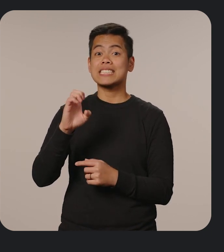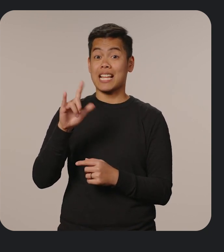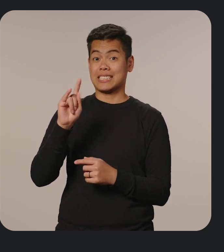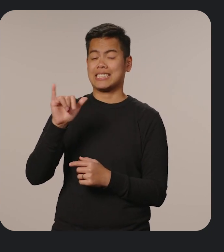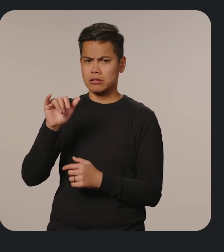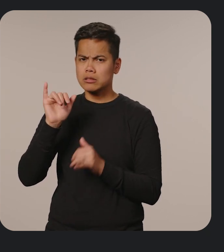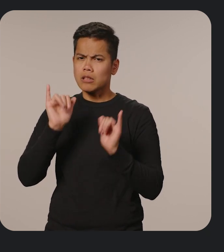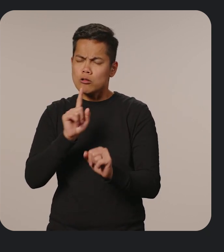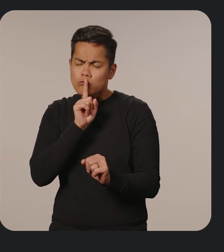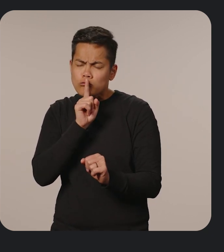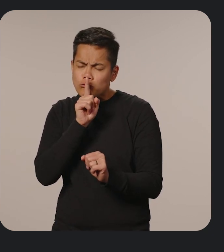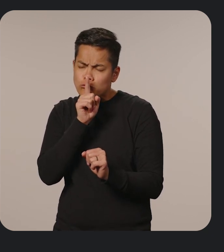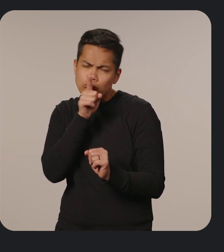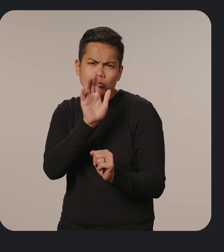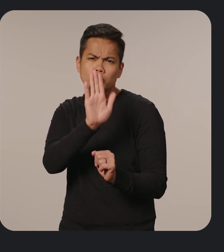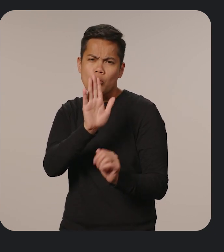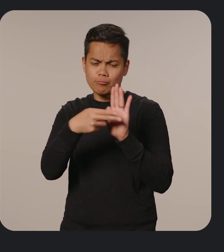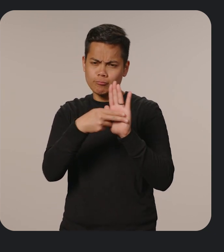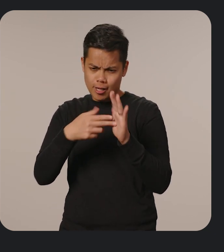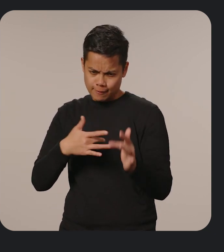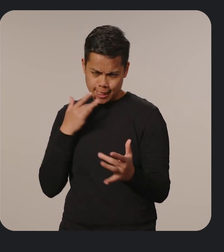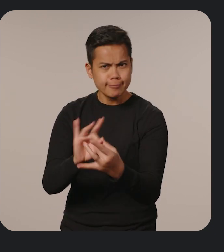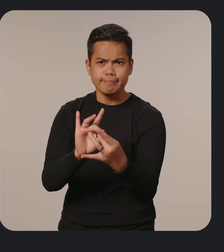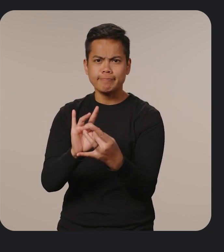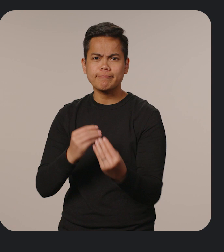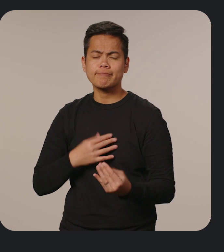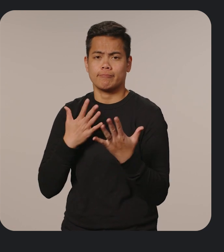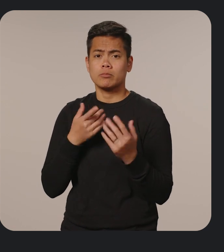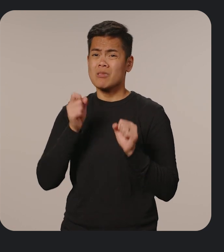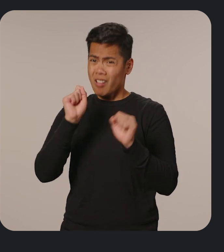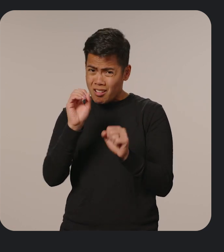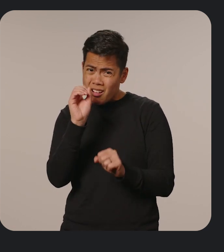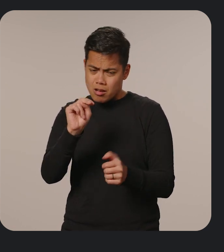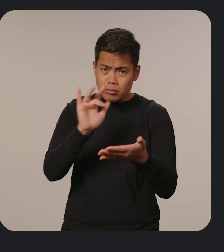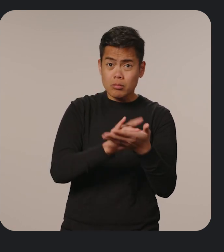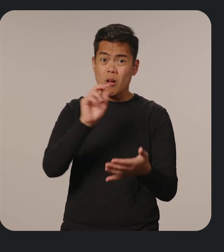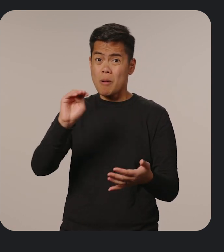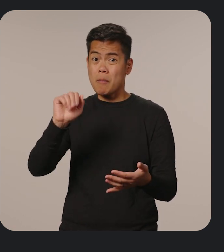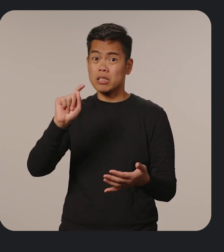Color fidelity is great if you want to use the Material Color system to make a static theme for your app.